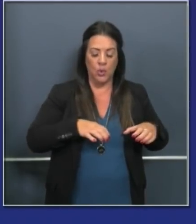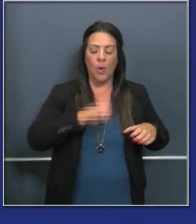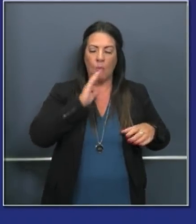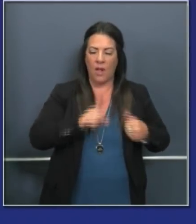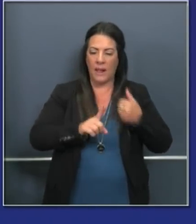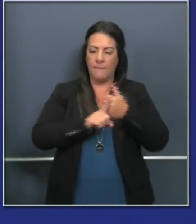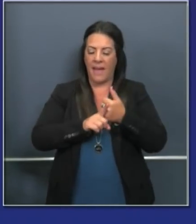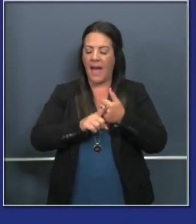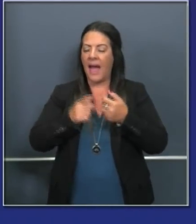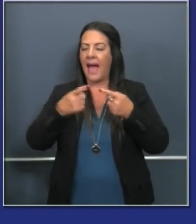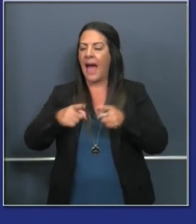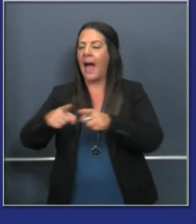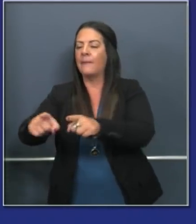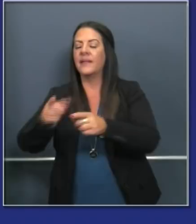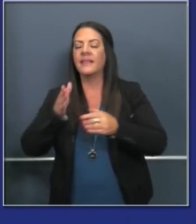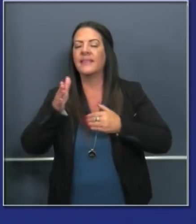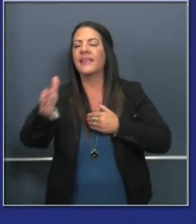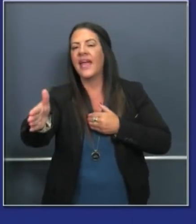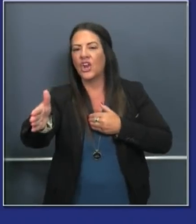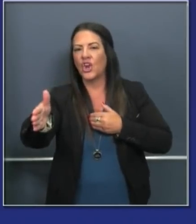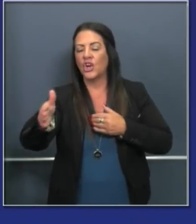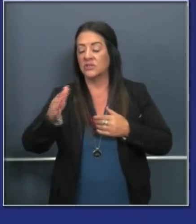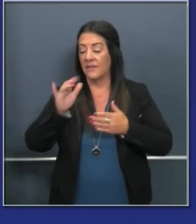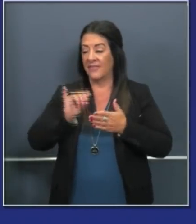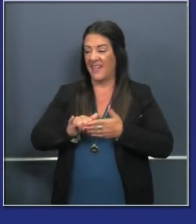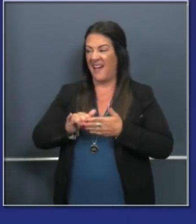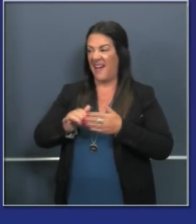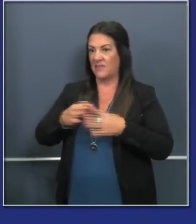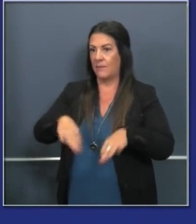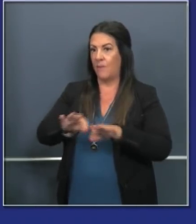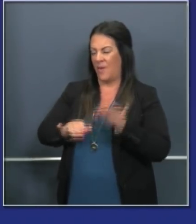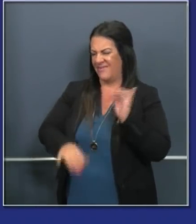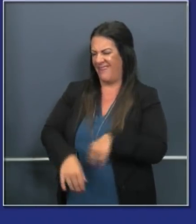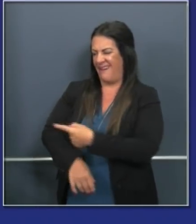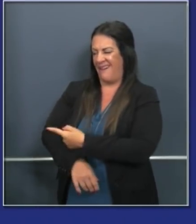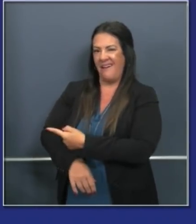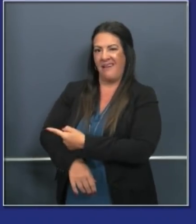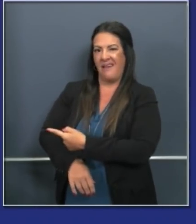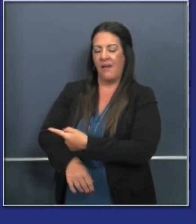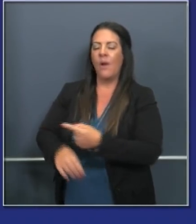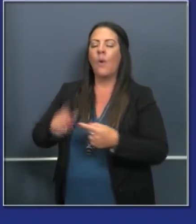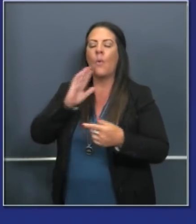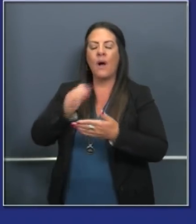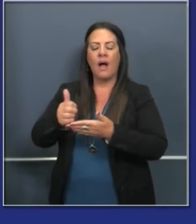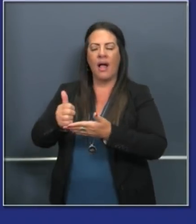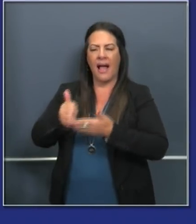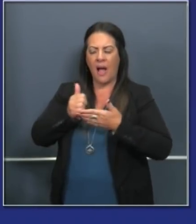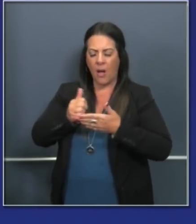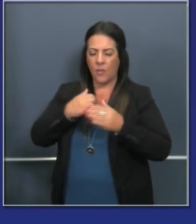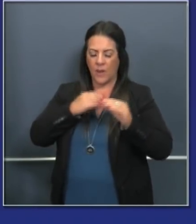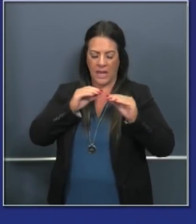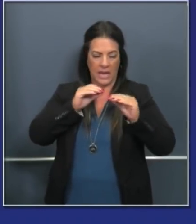SCENARIOS THE GOVERNOR HIGHLIGHTED THAT TODAY'S DECISIONS HELP US UNDERSTAND A FEW WEEKS FROM NOW THROUGH OUR